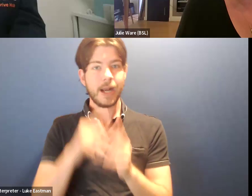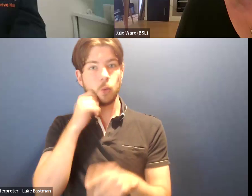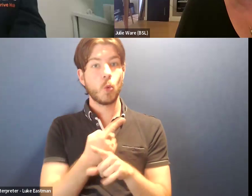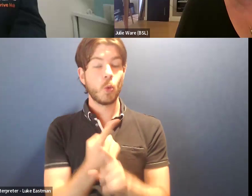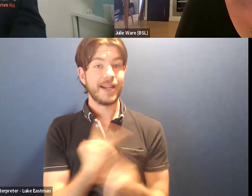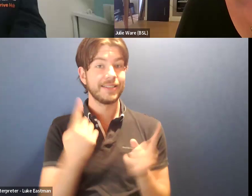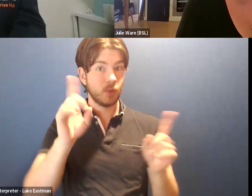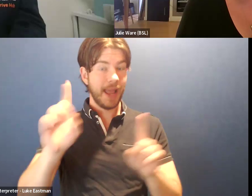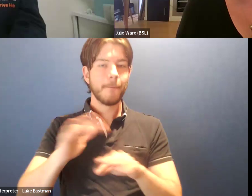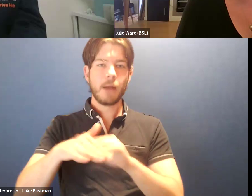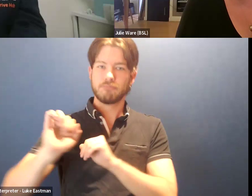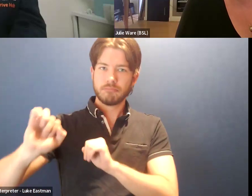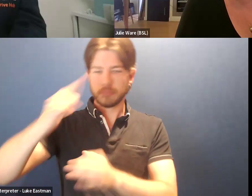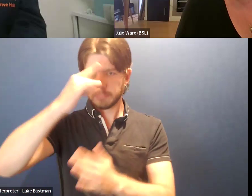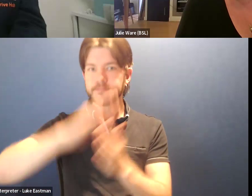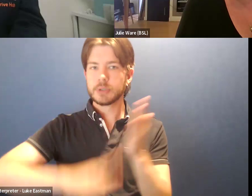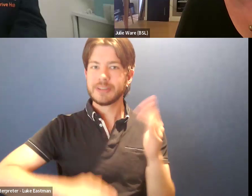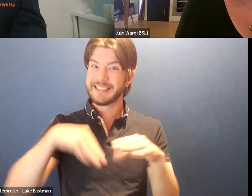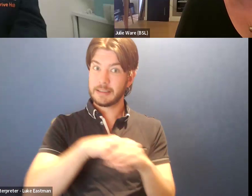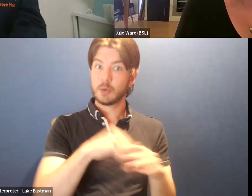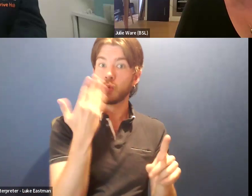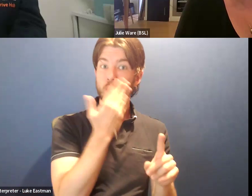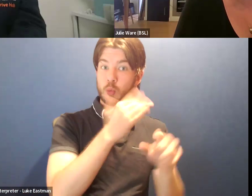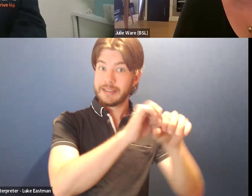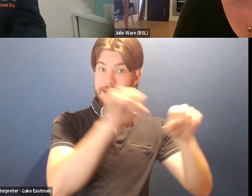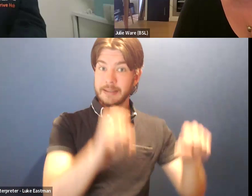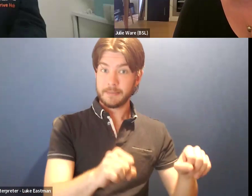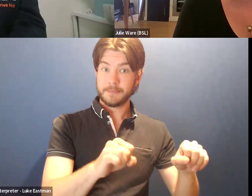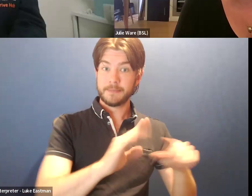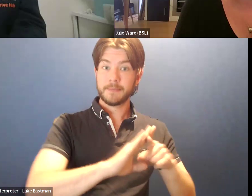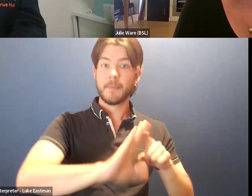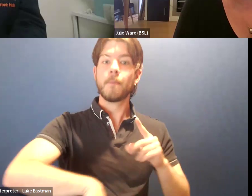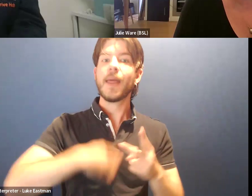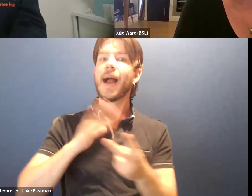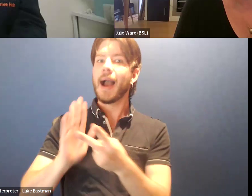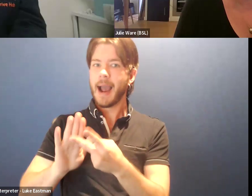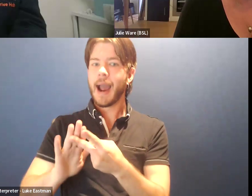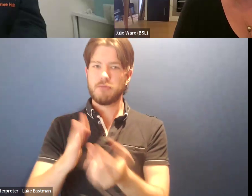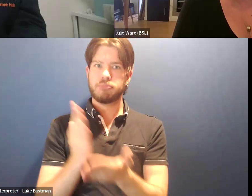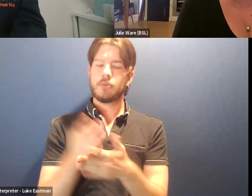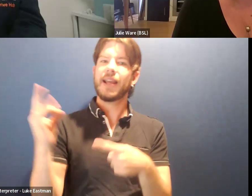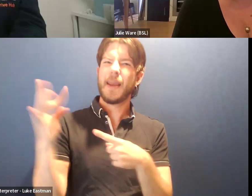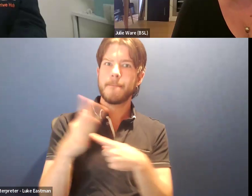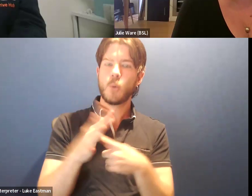experiences both within the school system and then through that really